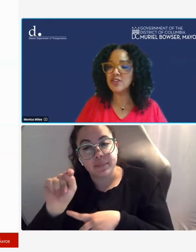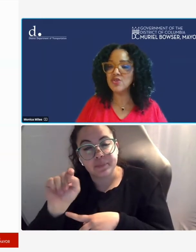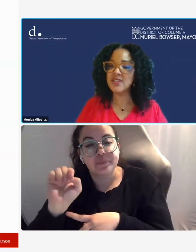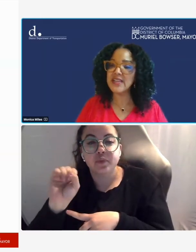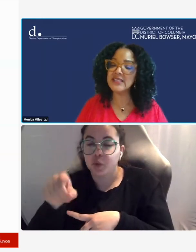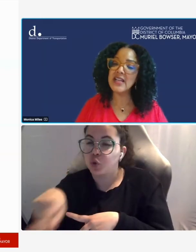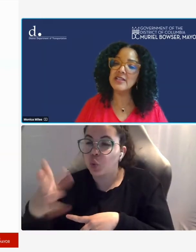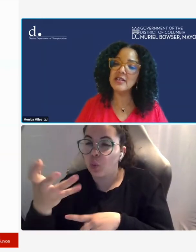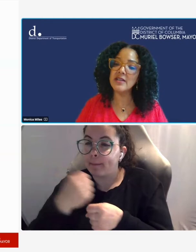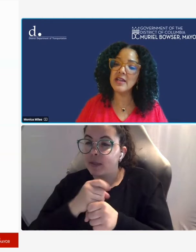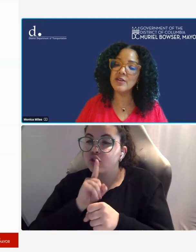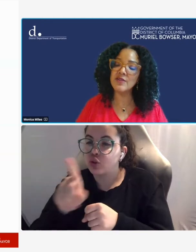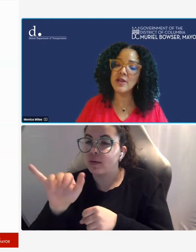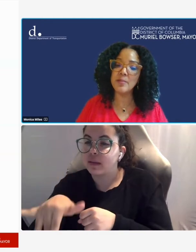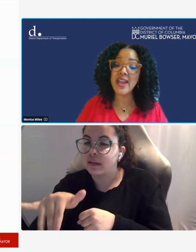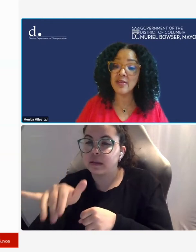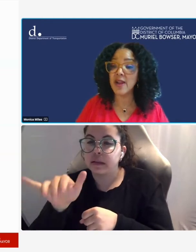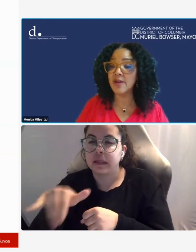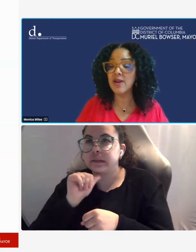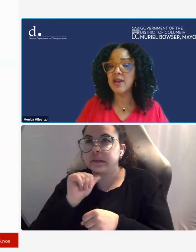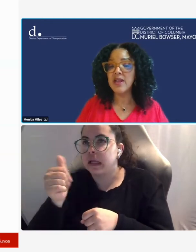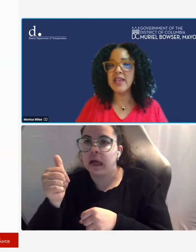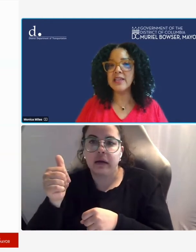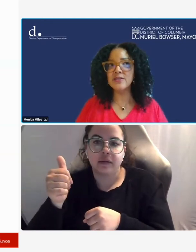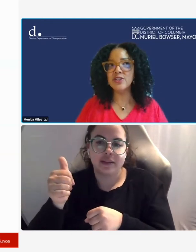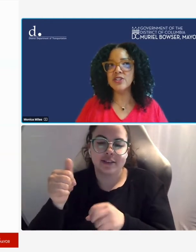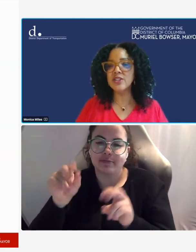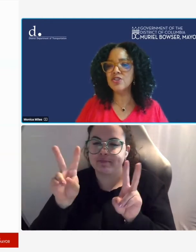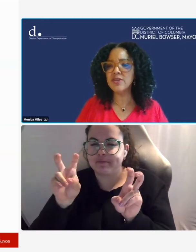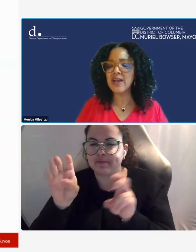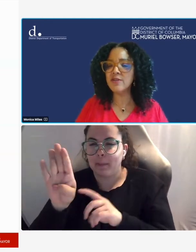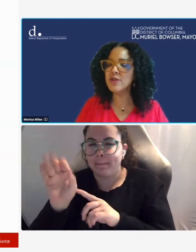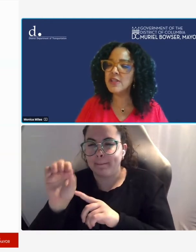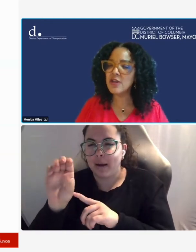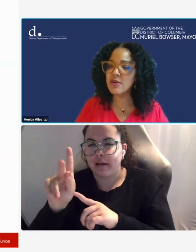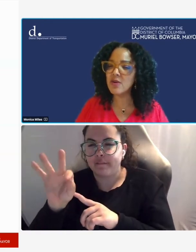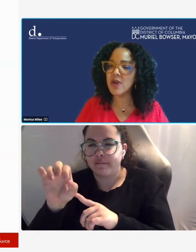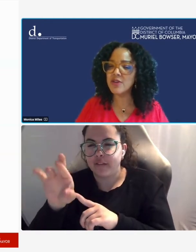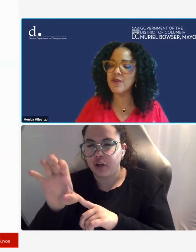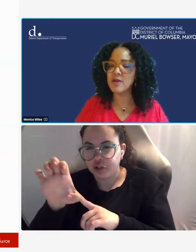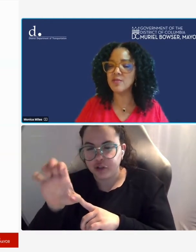that's not going to kind of um backfire and result in you not really knowing what your far compliant